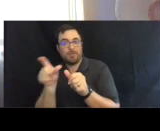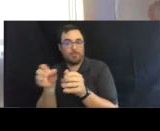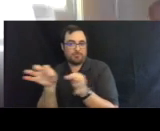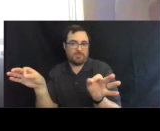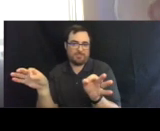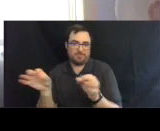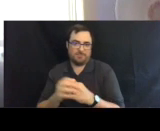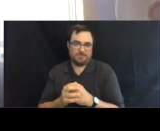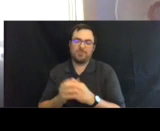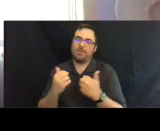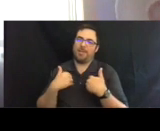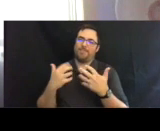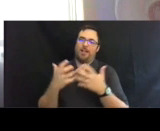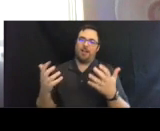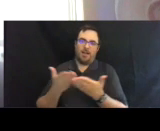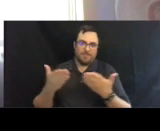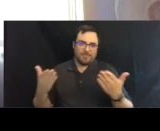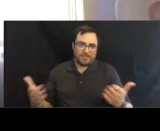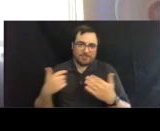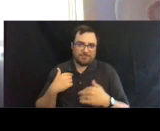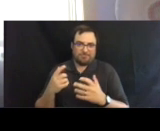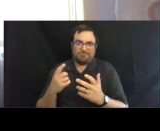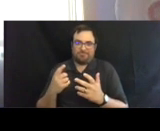lots of things kind of crammed into our cliff bar